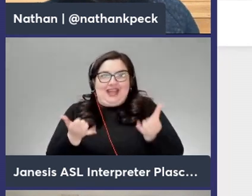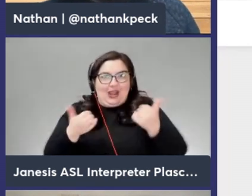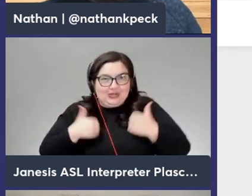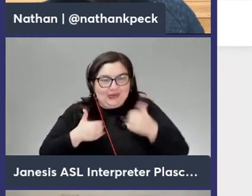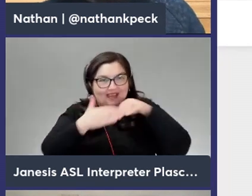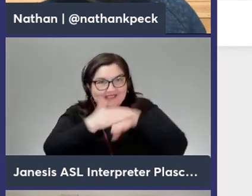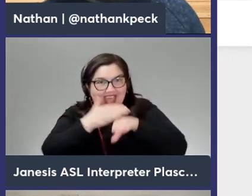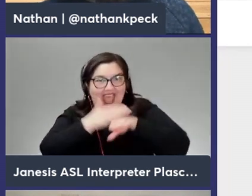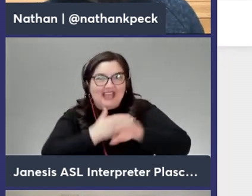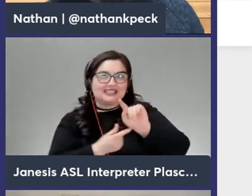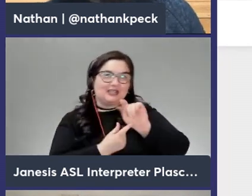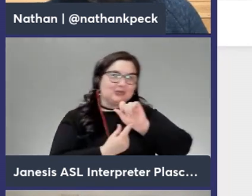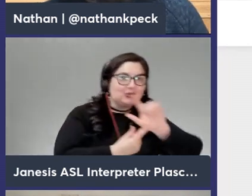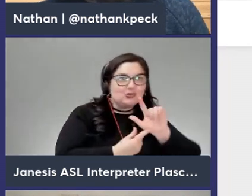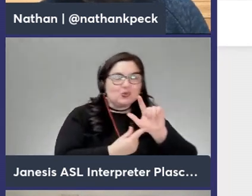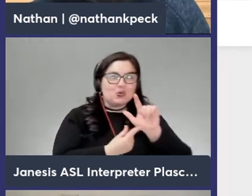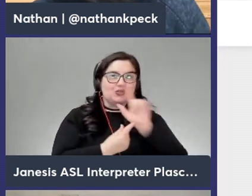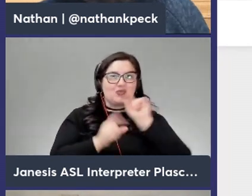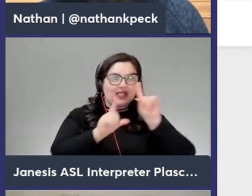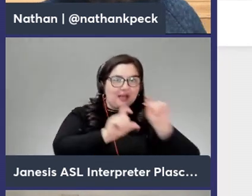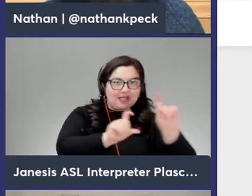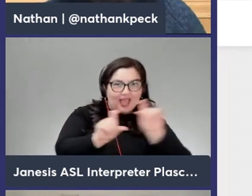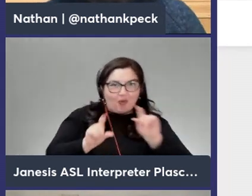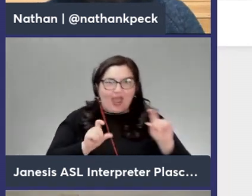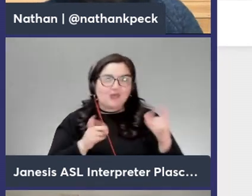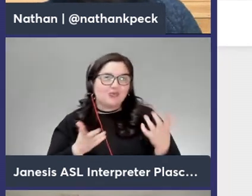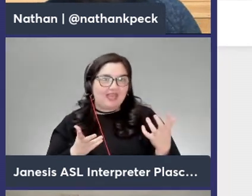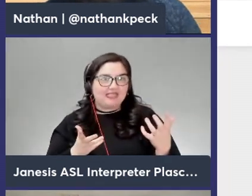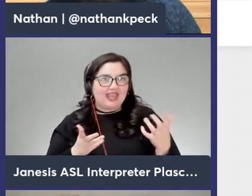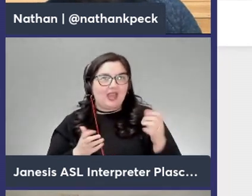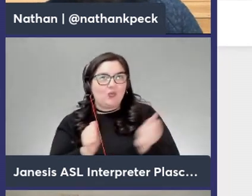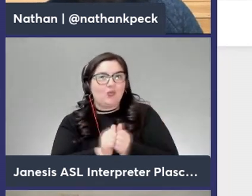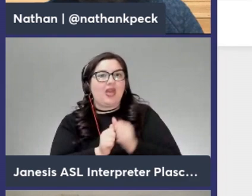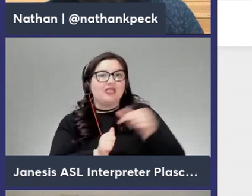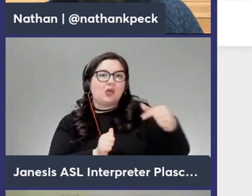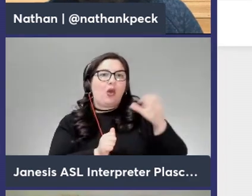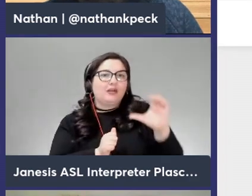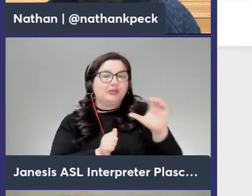to actually play around with the quantum computer. Yeah, that's a great point. The other thing is,